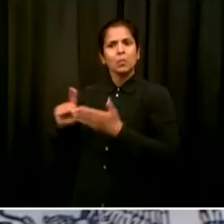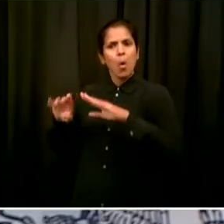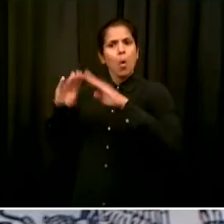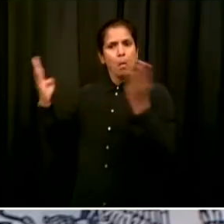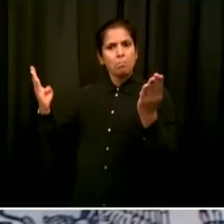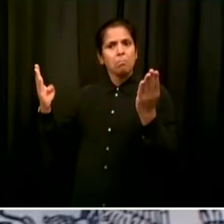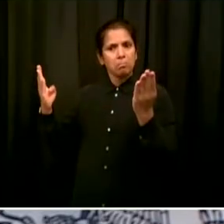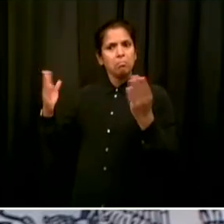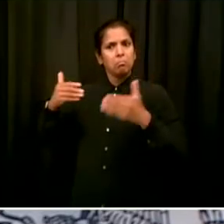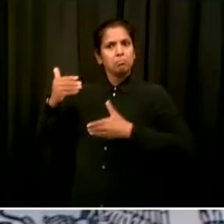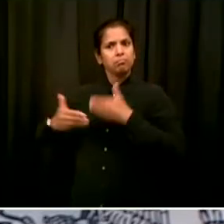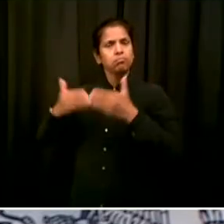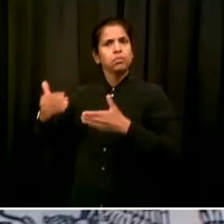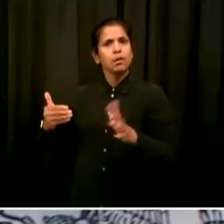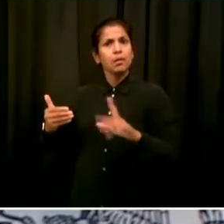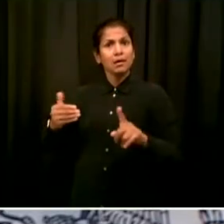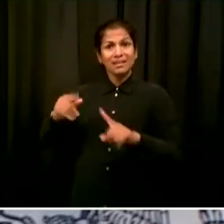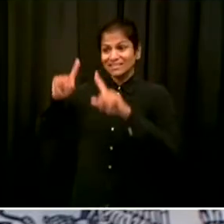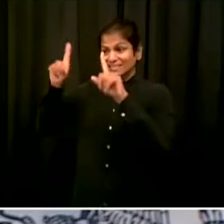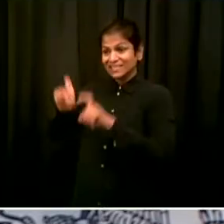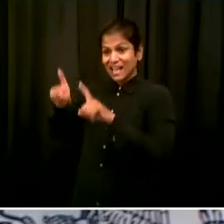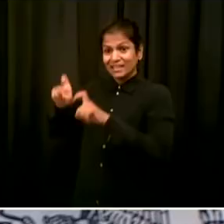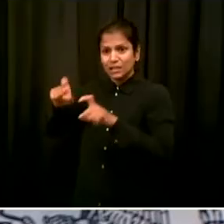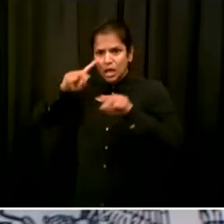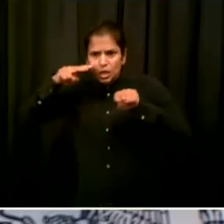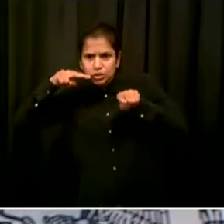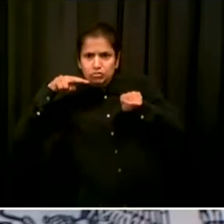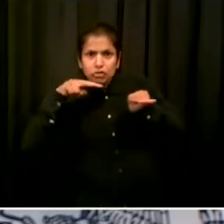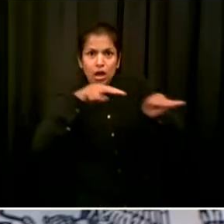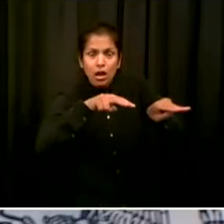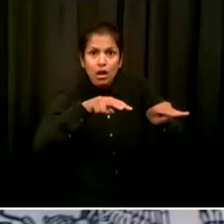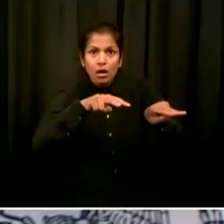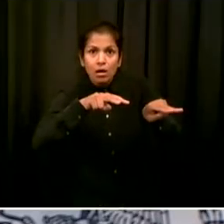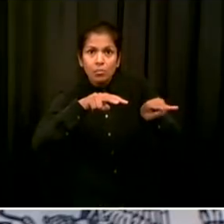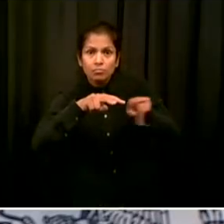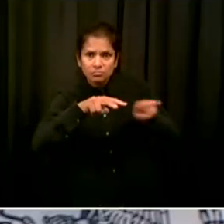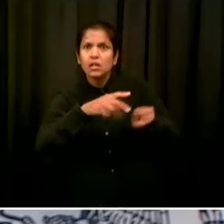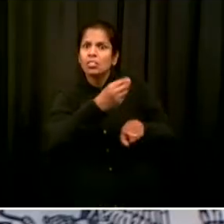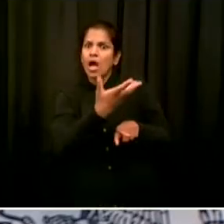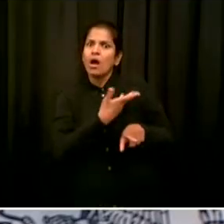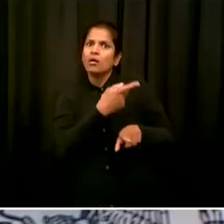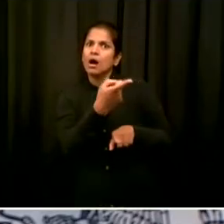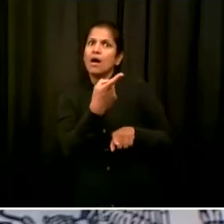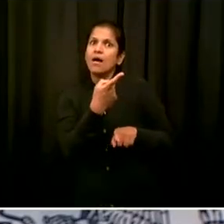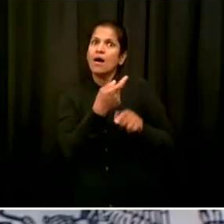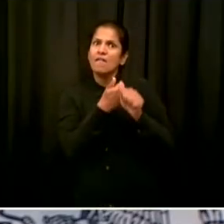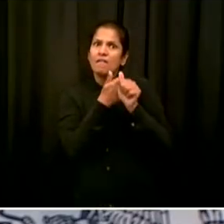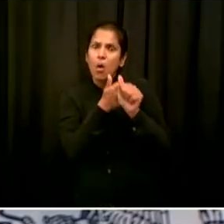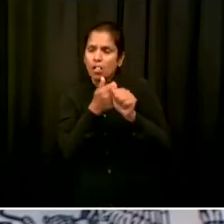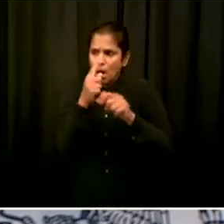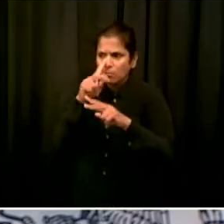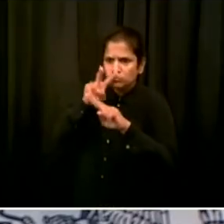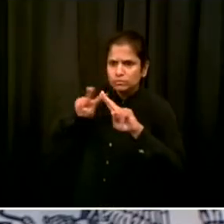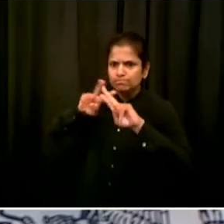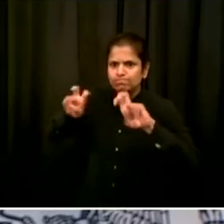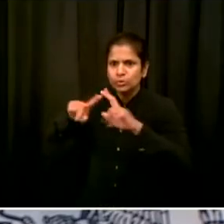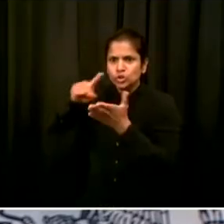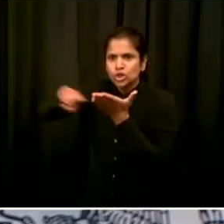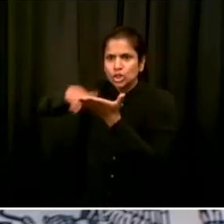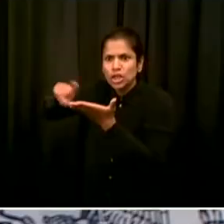BEEN OPEN FOR WEEK . THE CITY HAS SAID THEY ARE TRACKING COVID- 9 1CSEAS TIED BACK TO THE CAMPS BUT THE